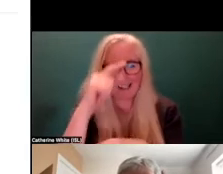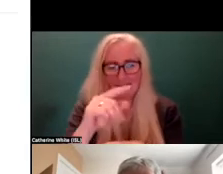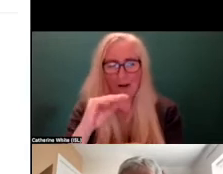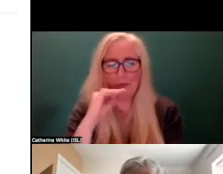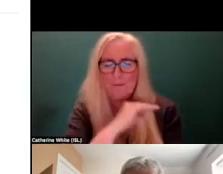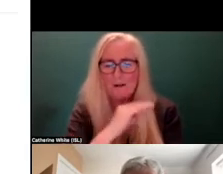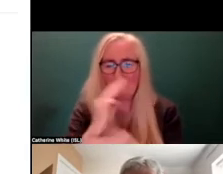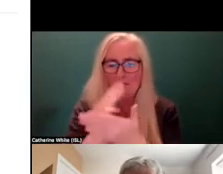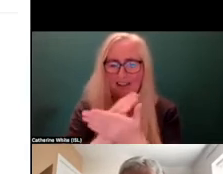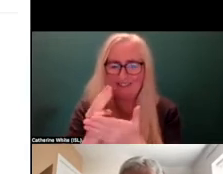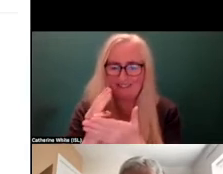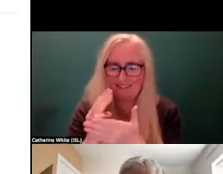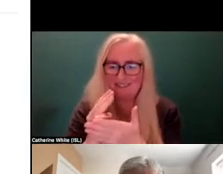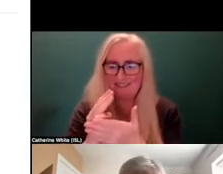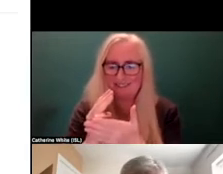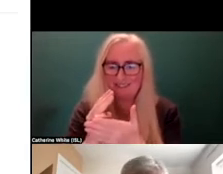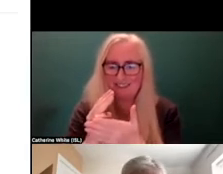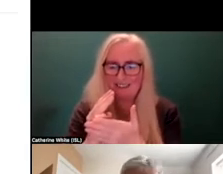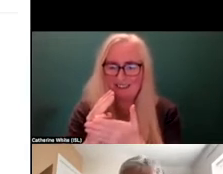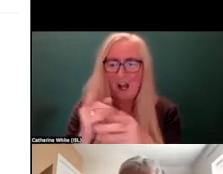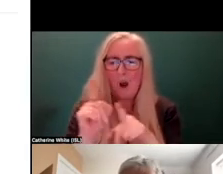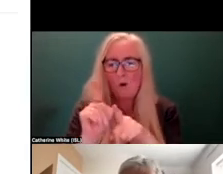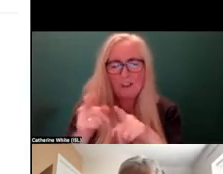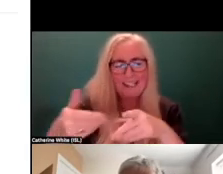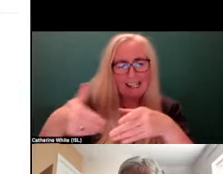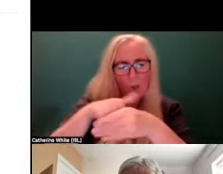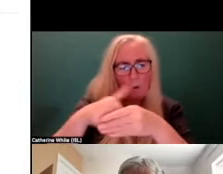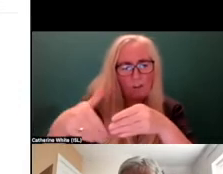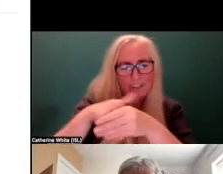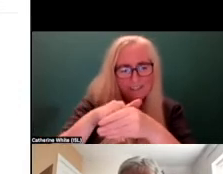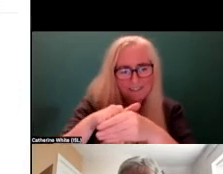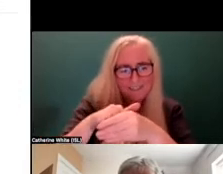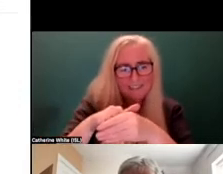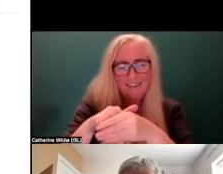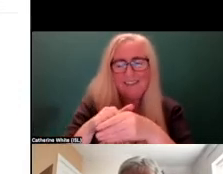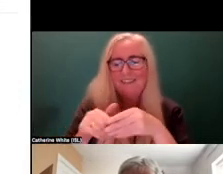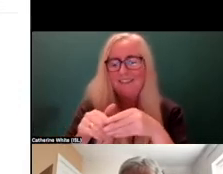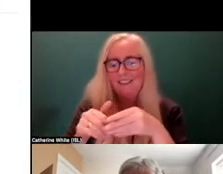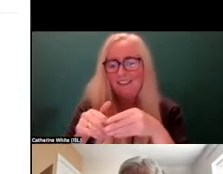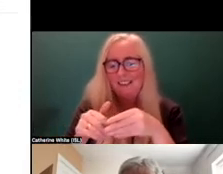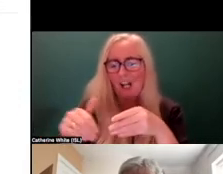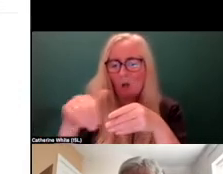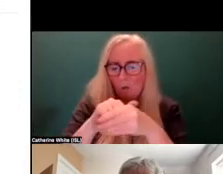together, I think, is great. And again, with the Respect and Inclusion, the WHO is very strong on,